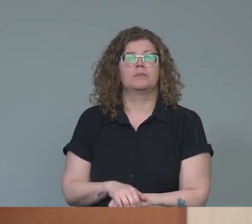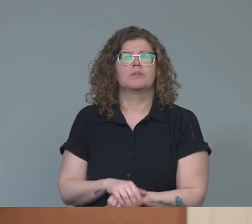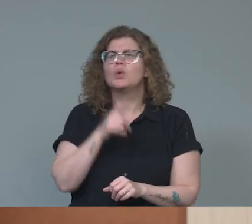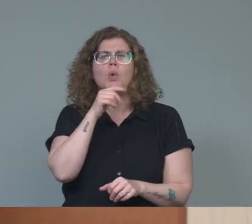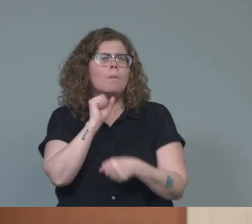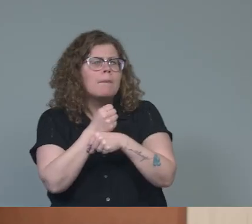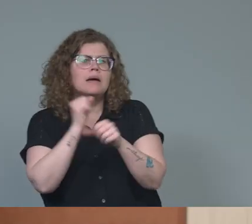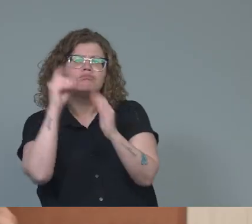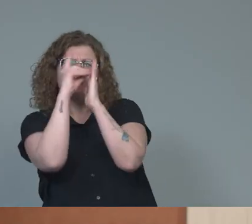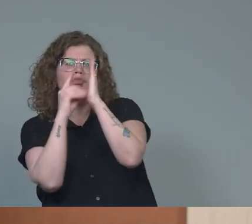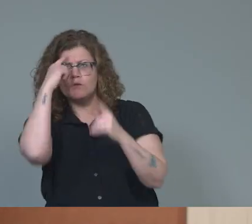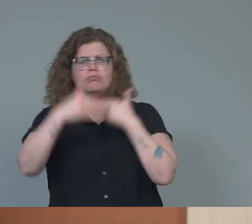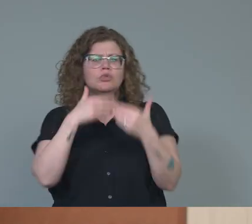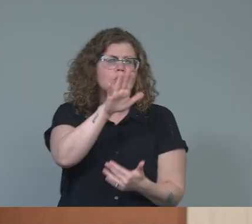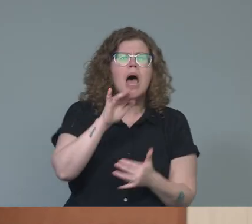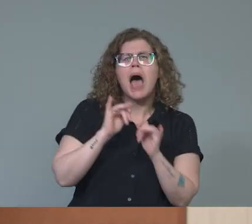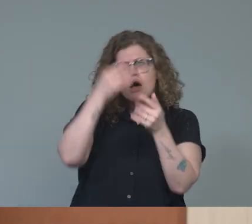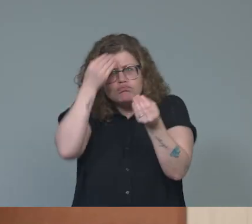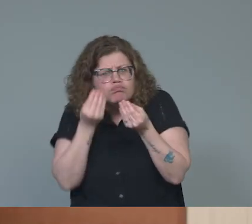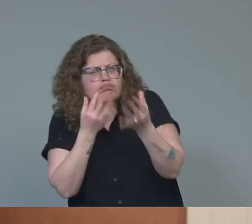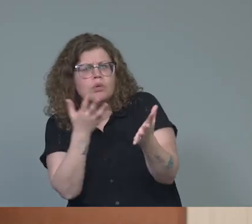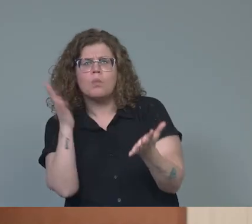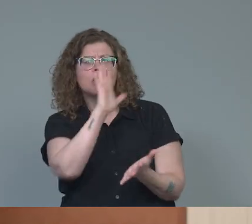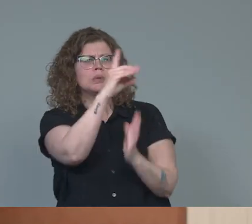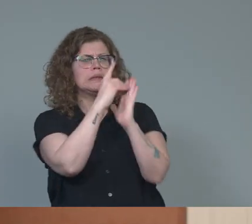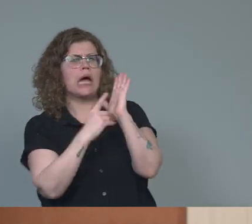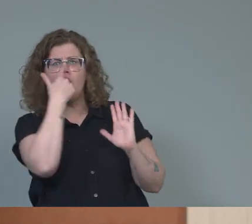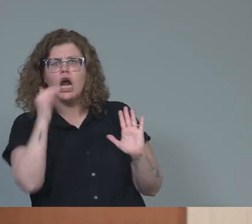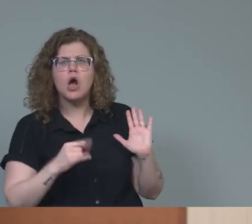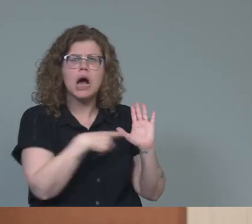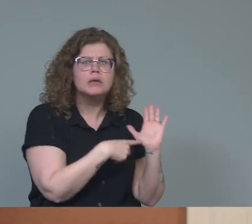to be reviewed and revised until all of the concerns are alleviated,